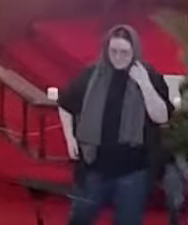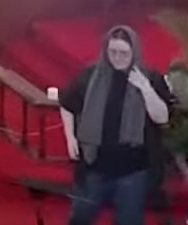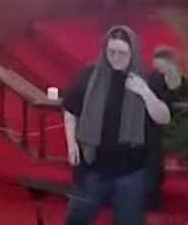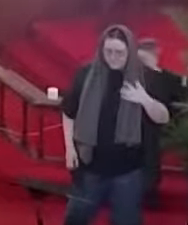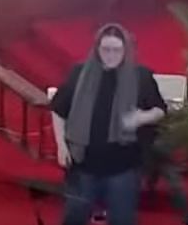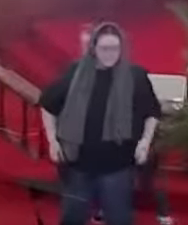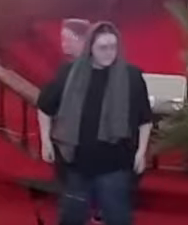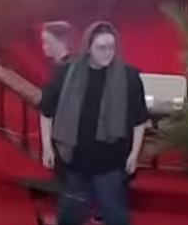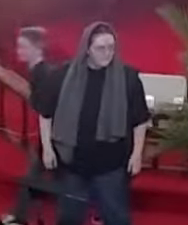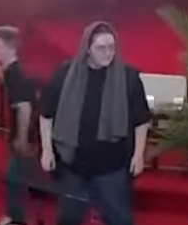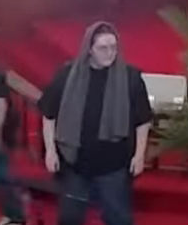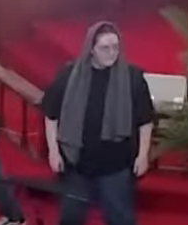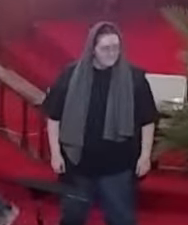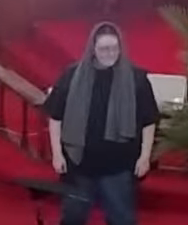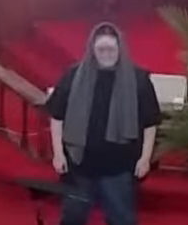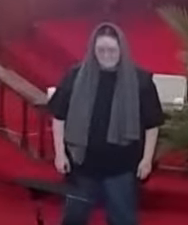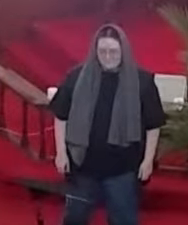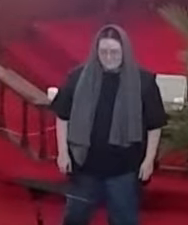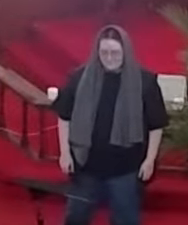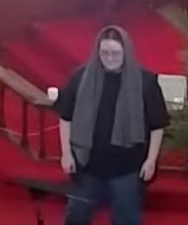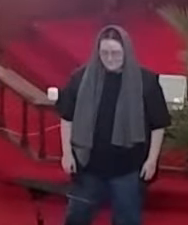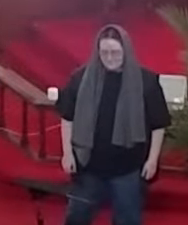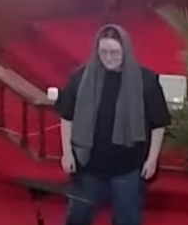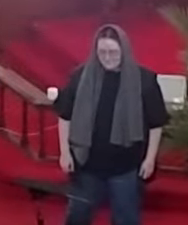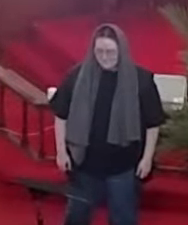So imagine if you will, we're in the garden of Gethsemane